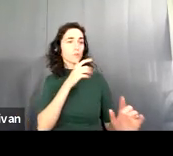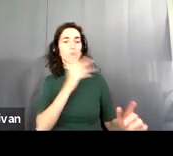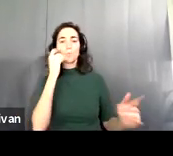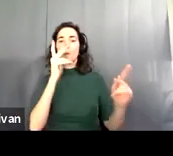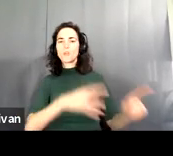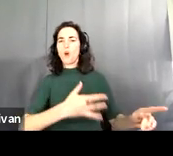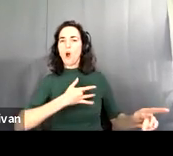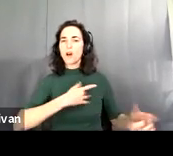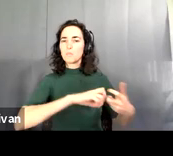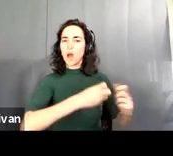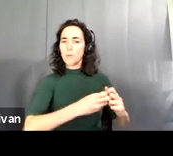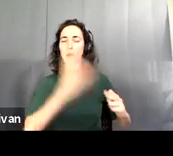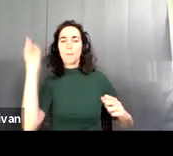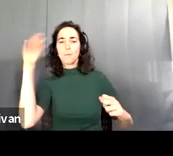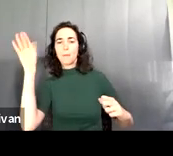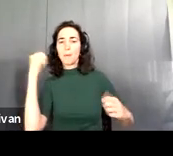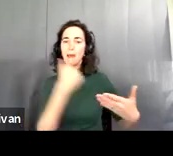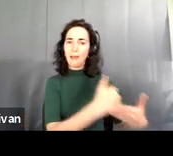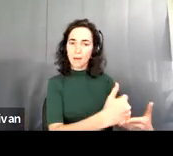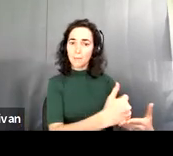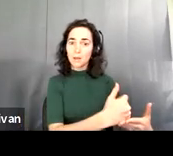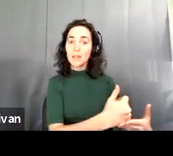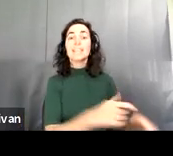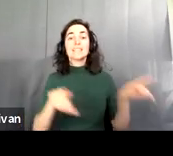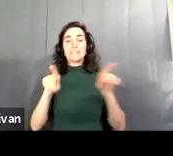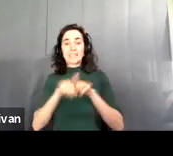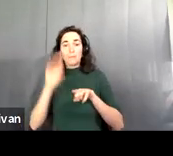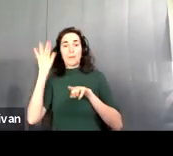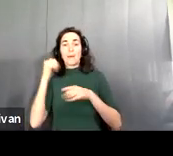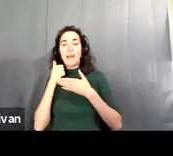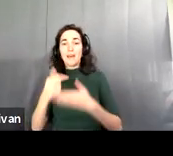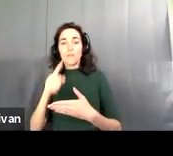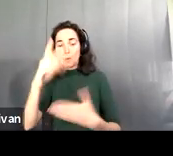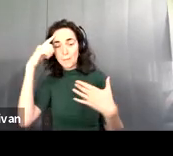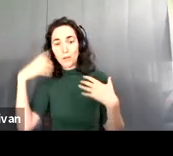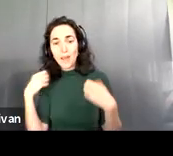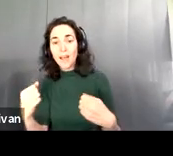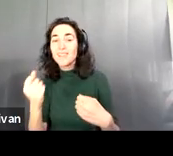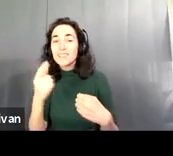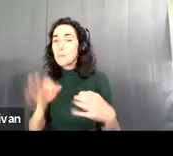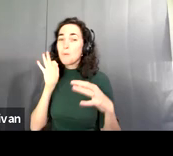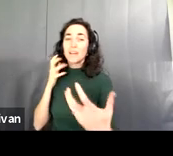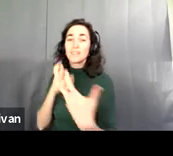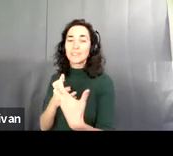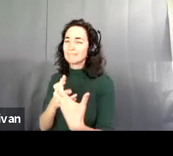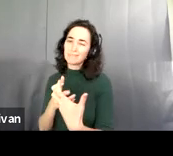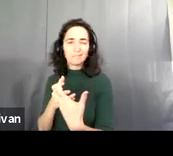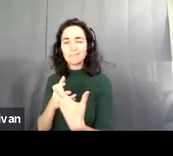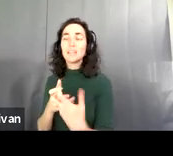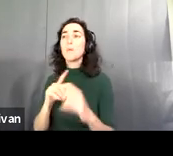Also response to this type of crisis, and there's less than ideal to handle it, get it is this system that response to thousands of people in a mental health crisis every day.